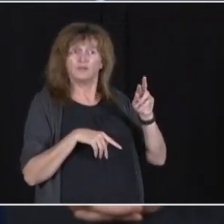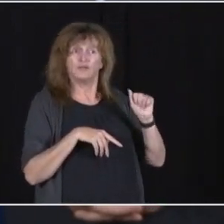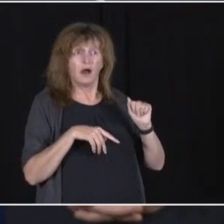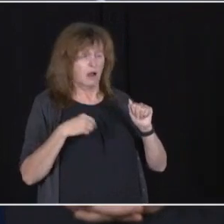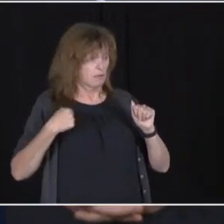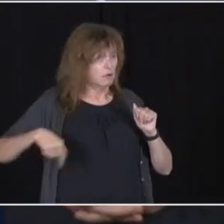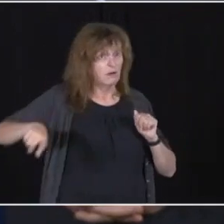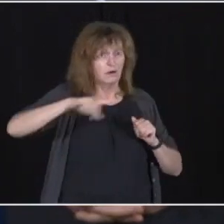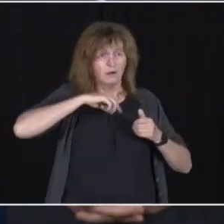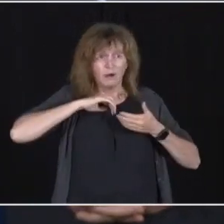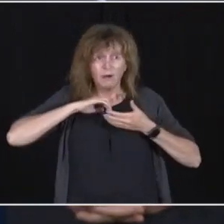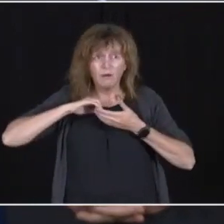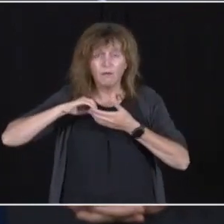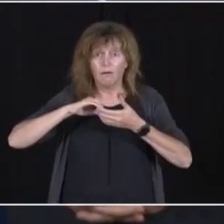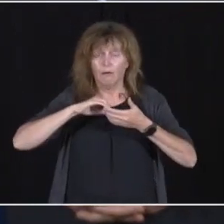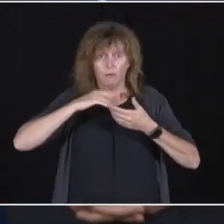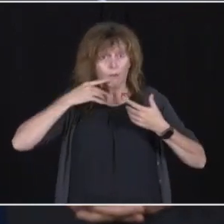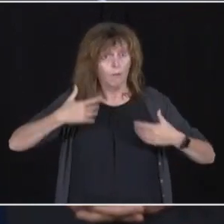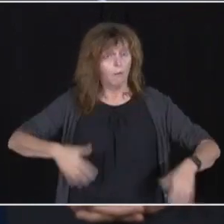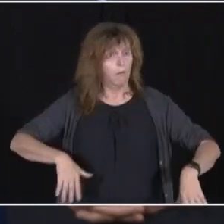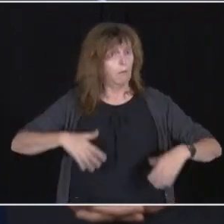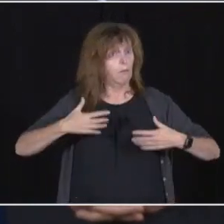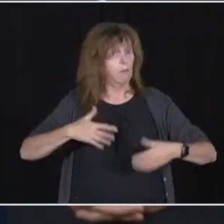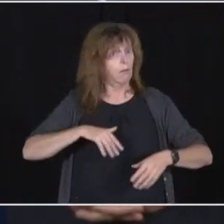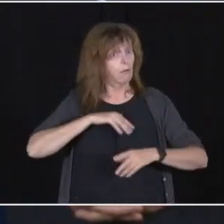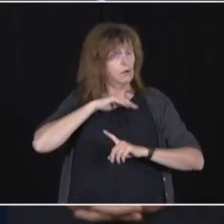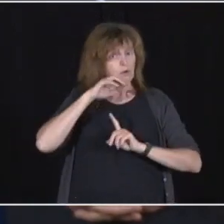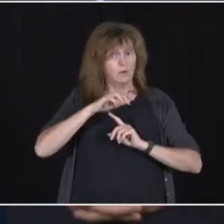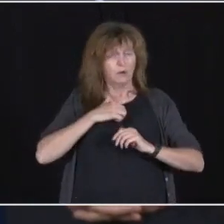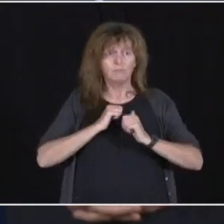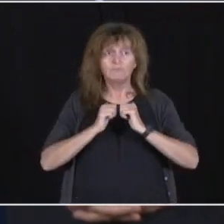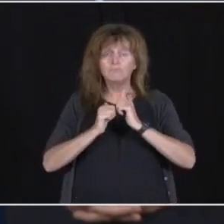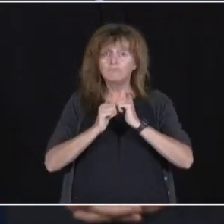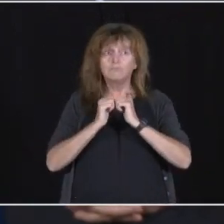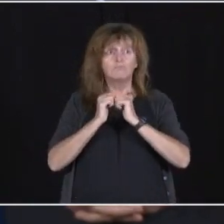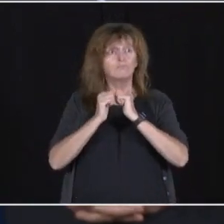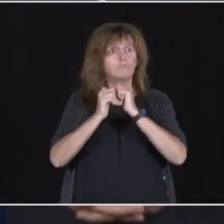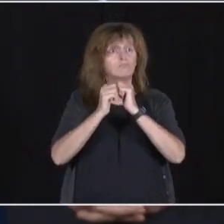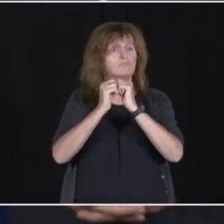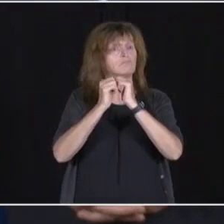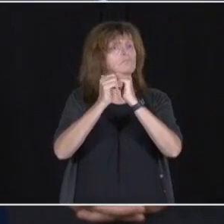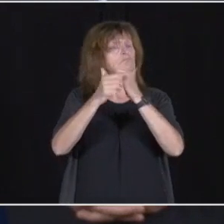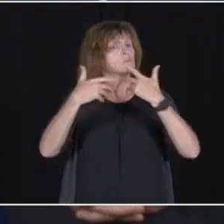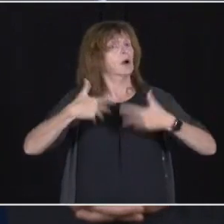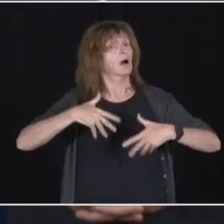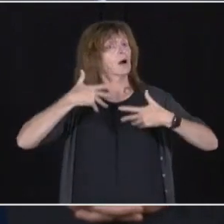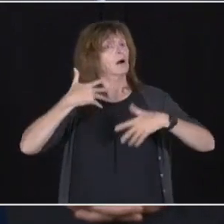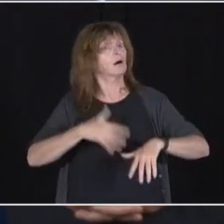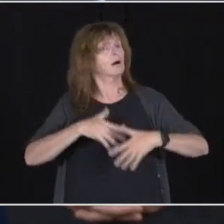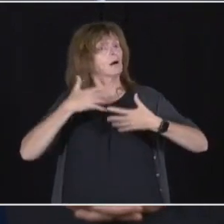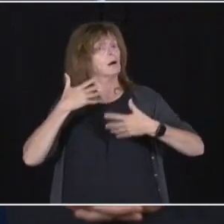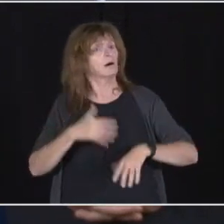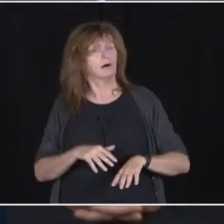And I would say we can't agree on 100% other things, but I want to give a shout out to the opposition parties.